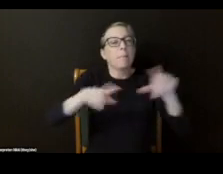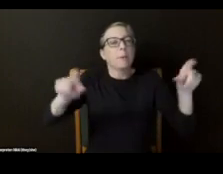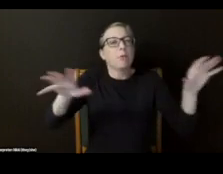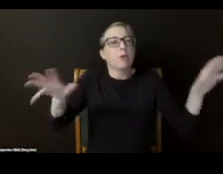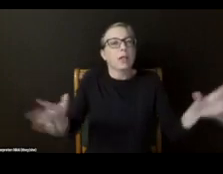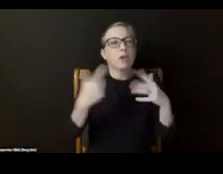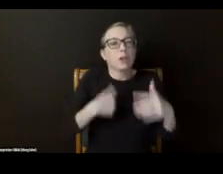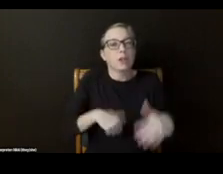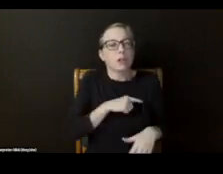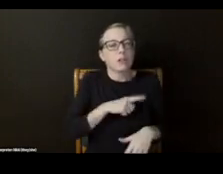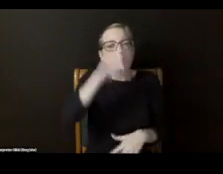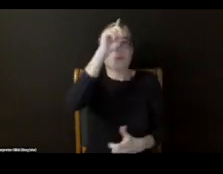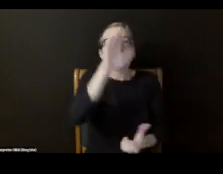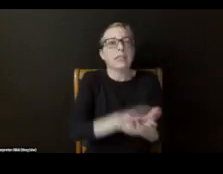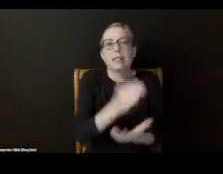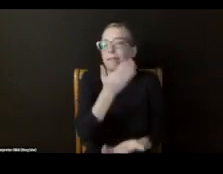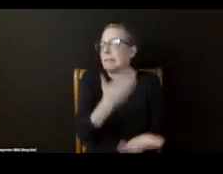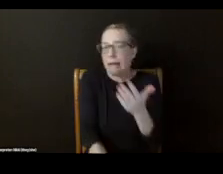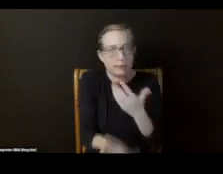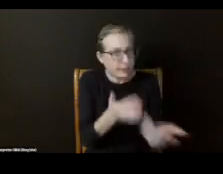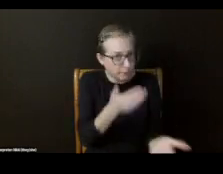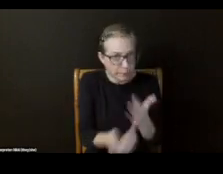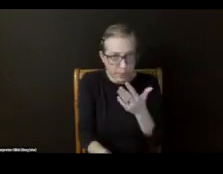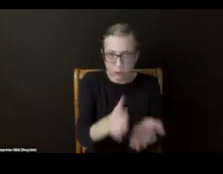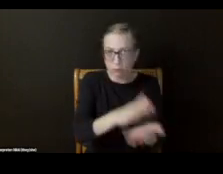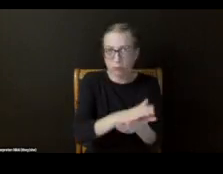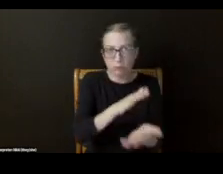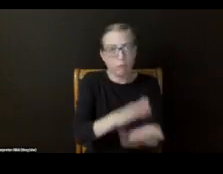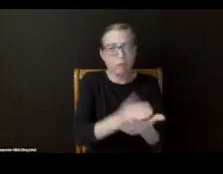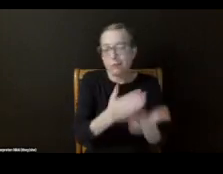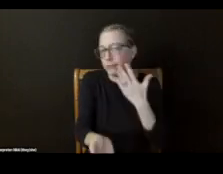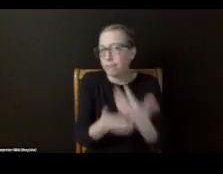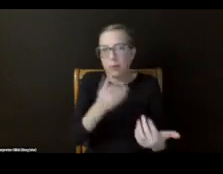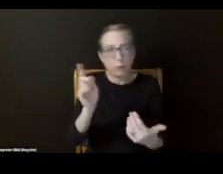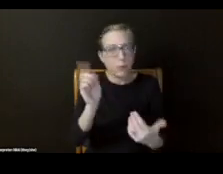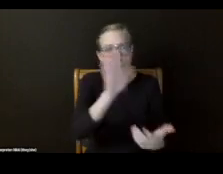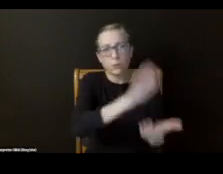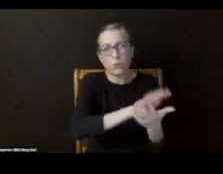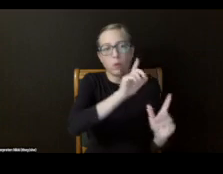That would be good to them. So it should be positive,